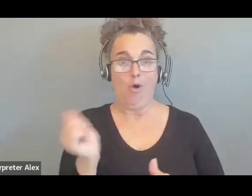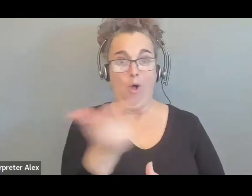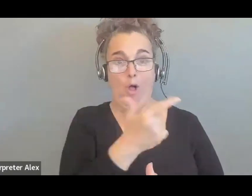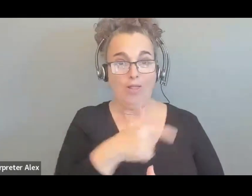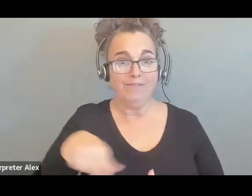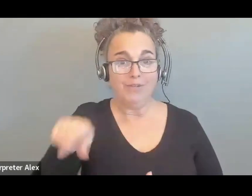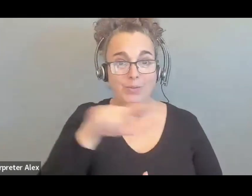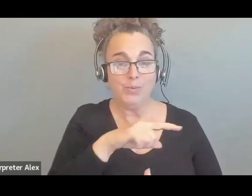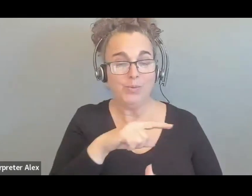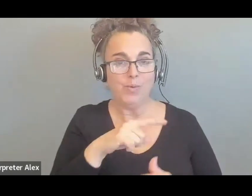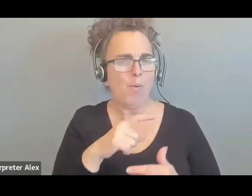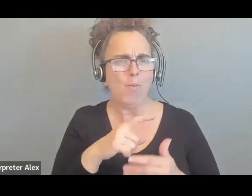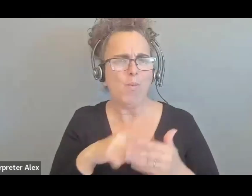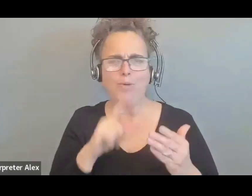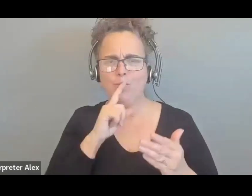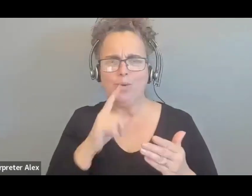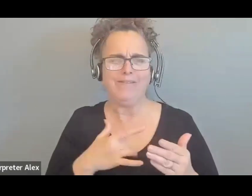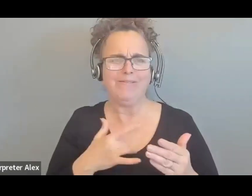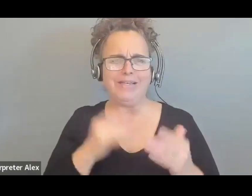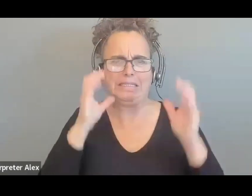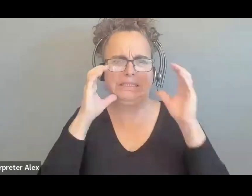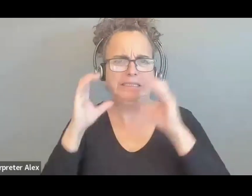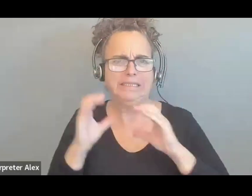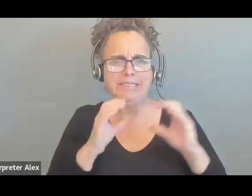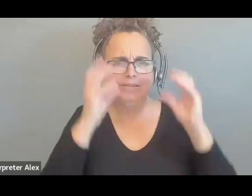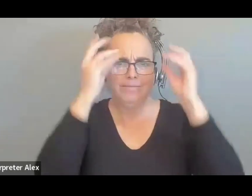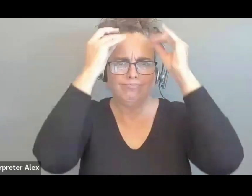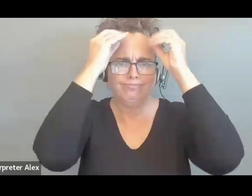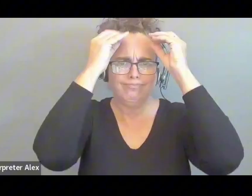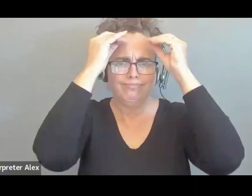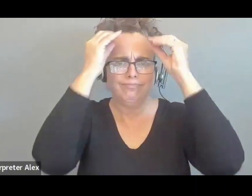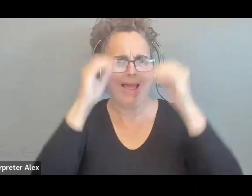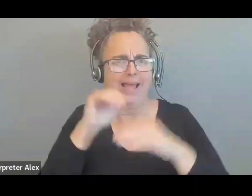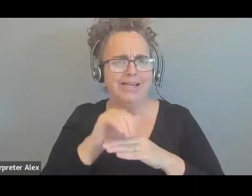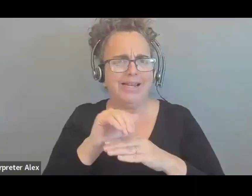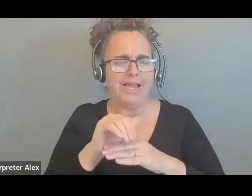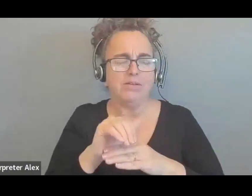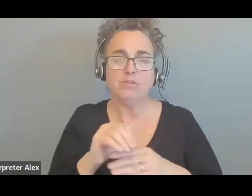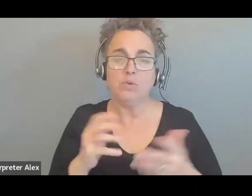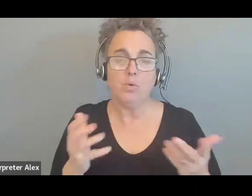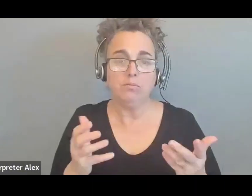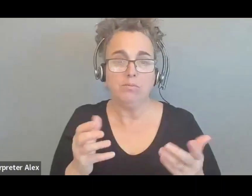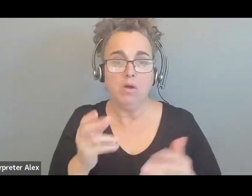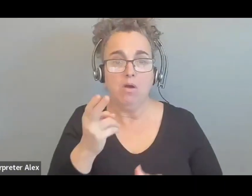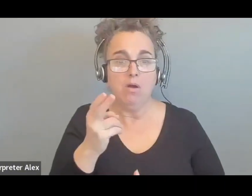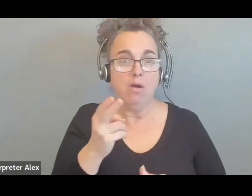But also think about what are some of the hard and soft skills that we're gonna need